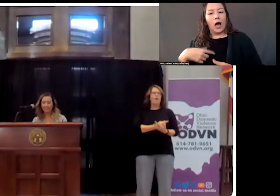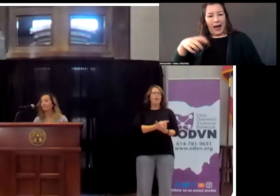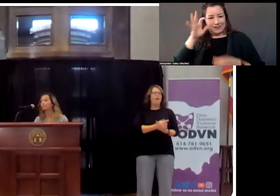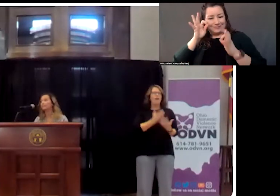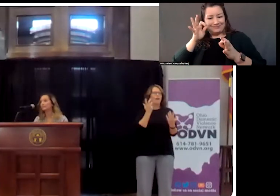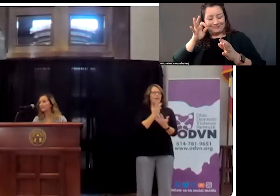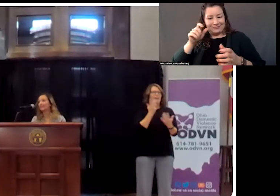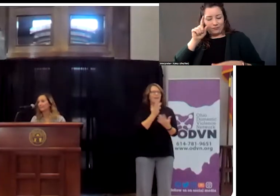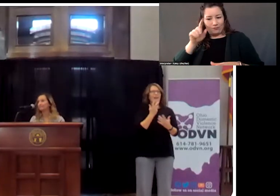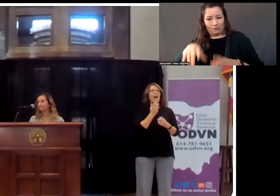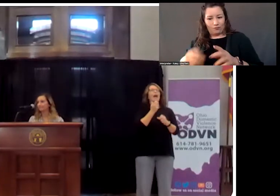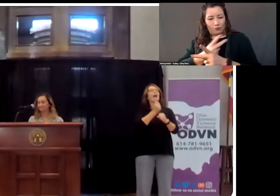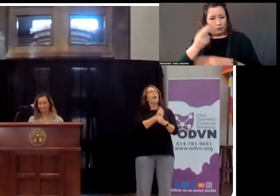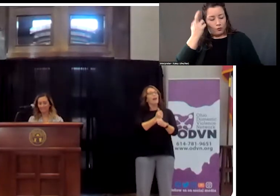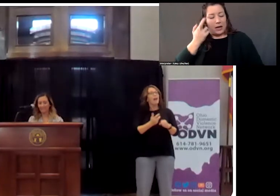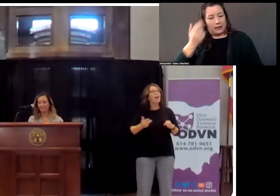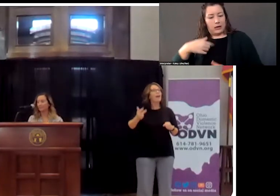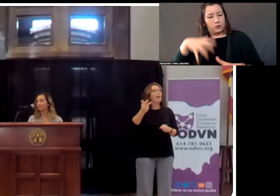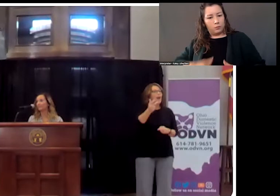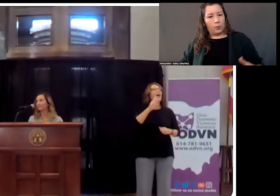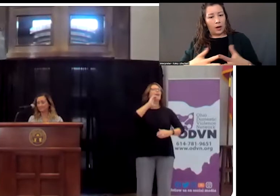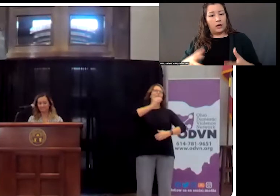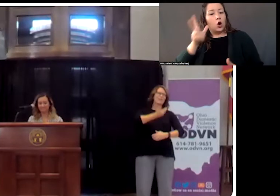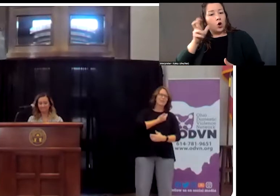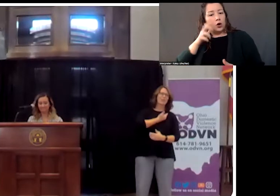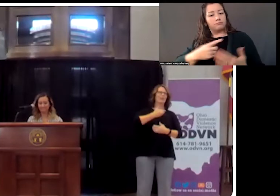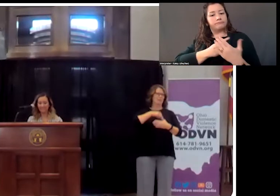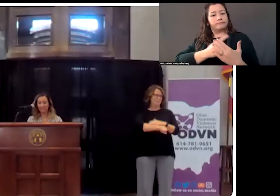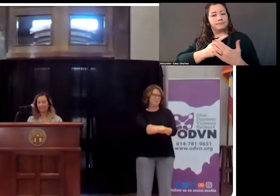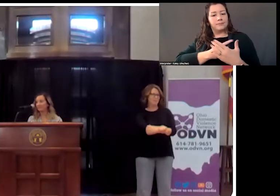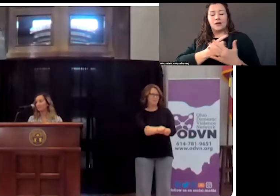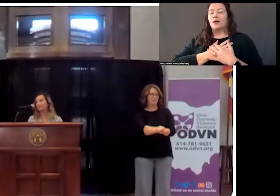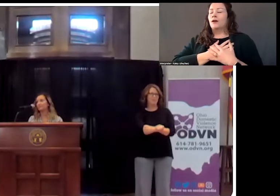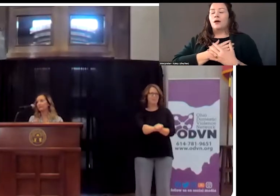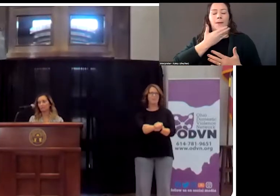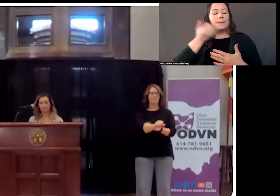And then three years later, I had my daughter, Grace that completed my world.